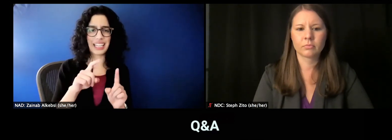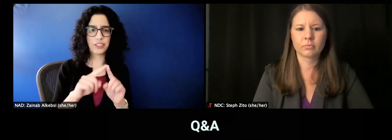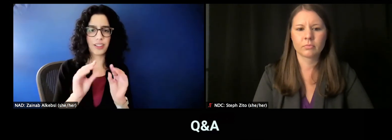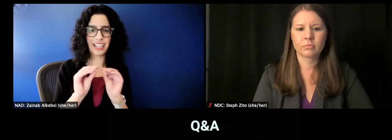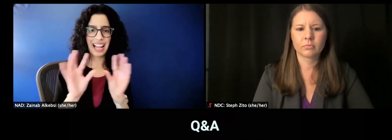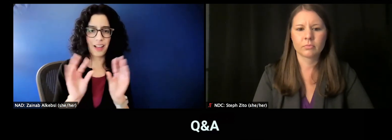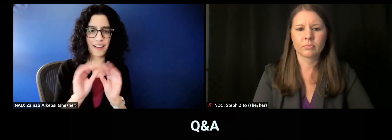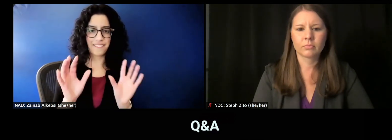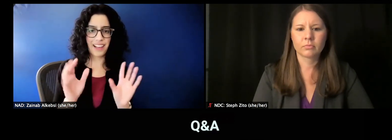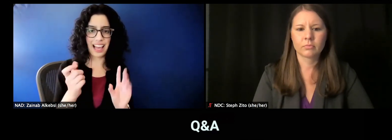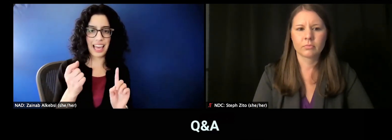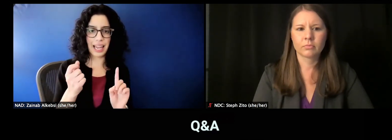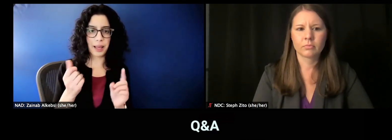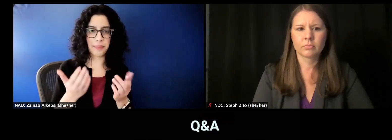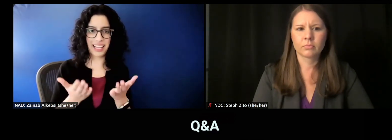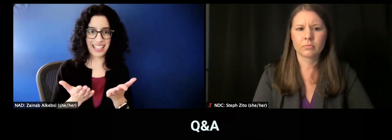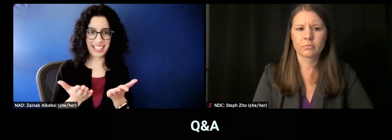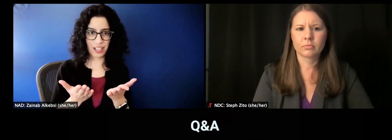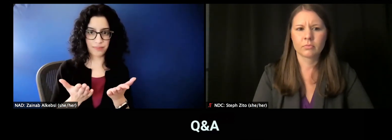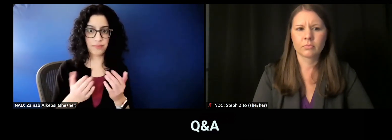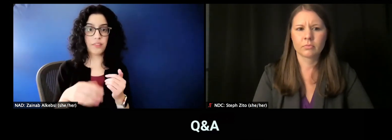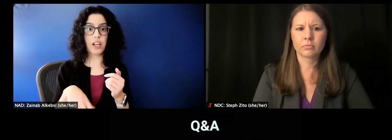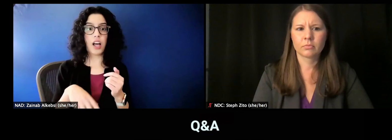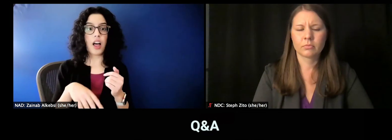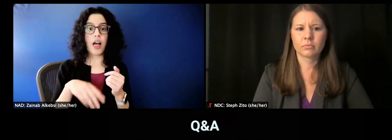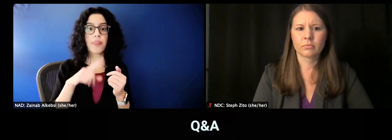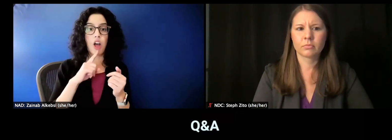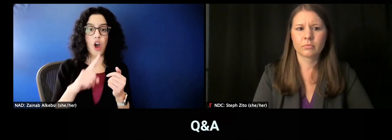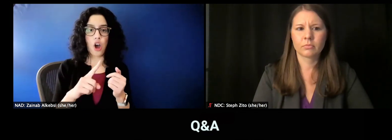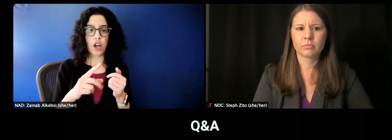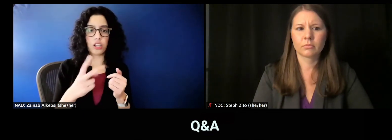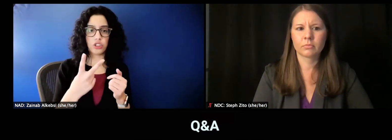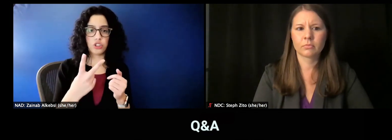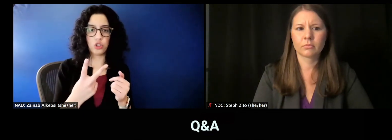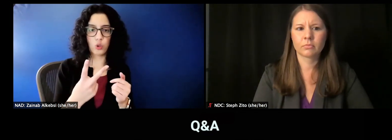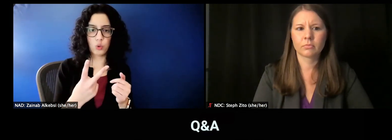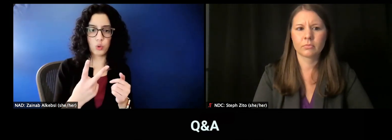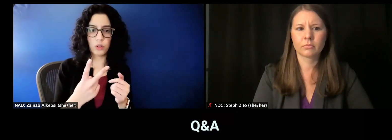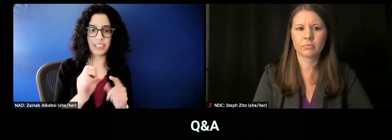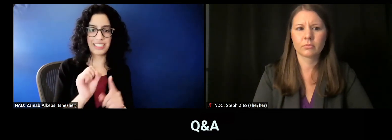We might need to clarify from the questioner the intent of this question.